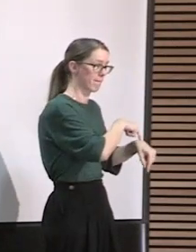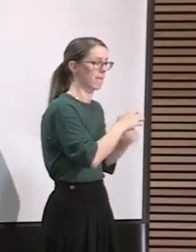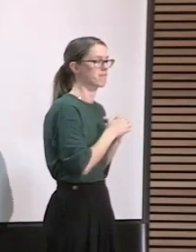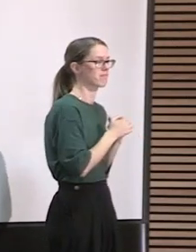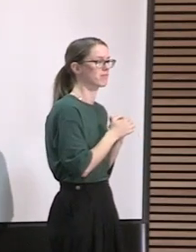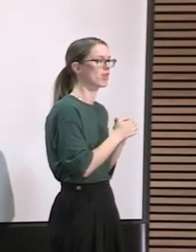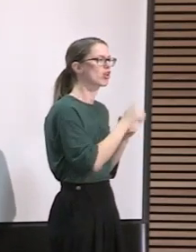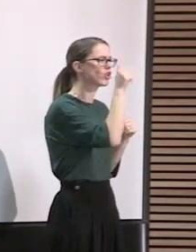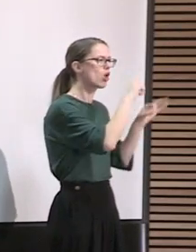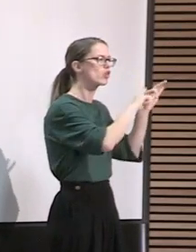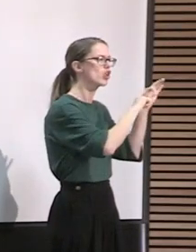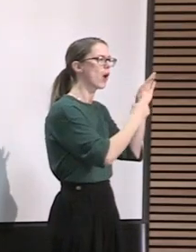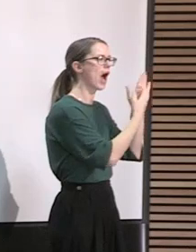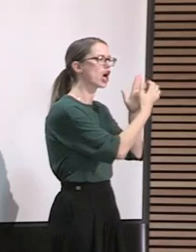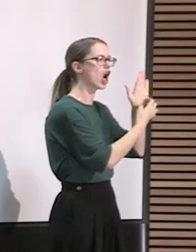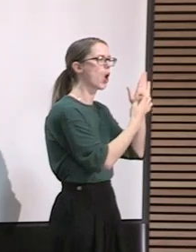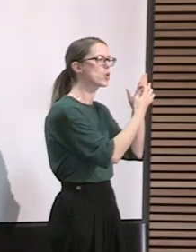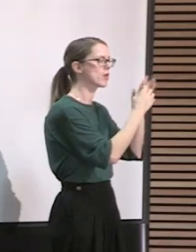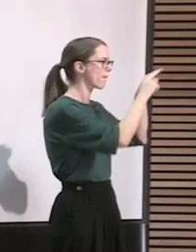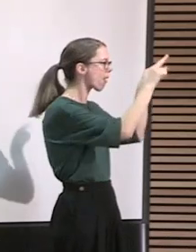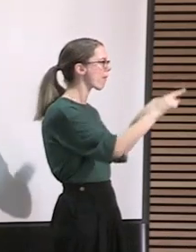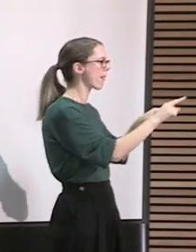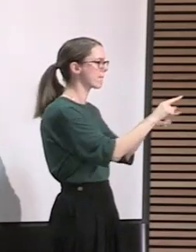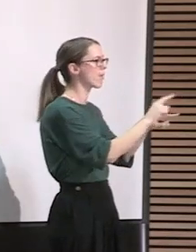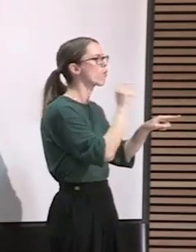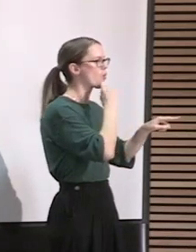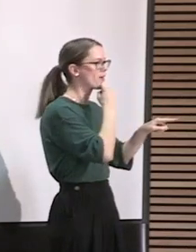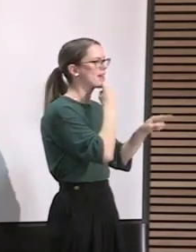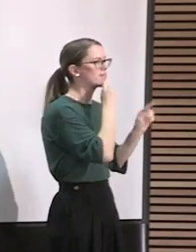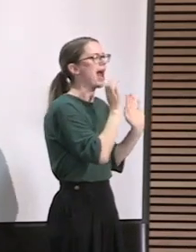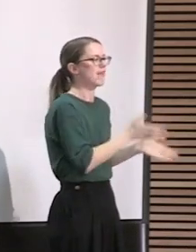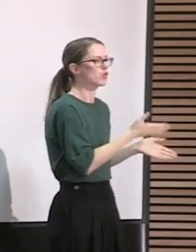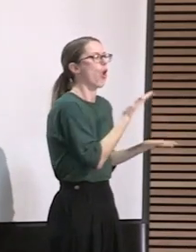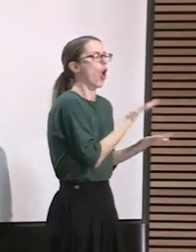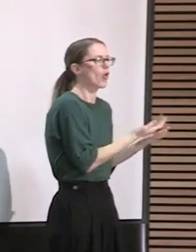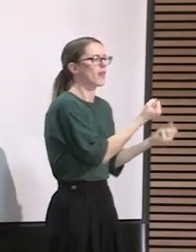We'll also, from that same time, be making the display of